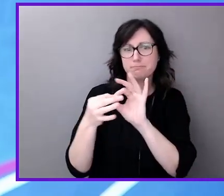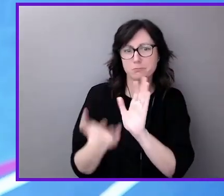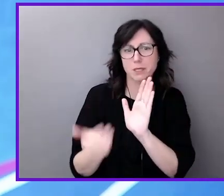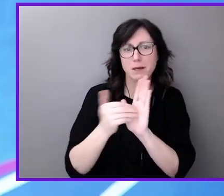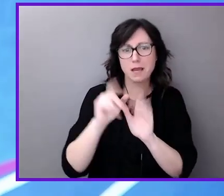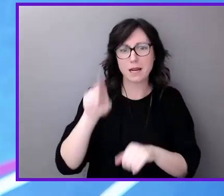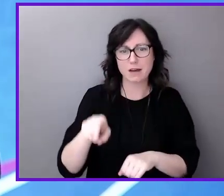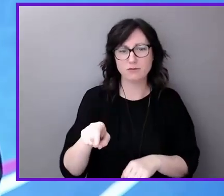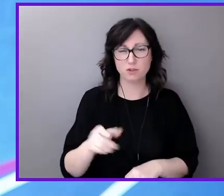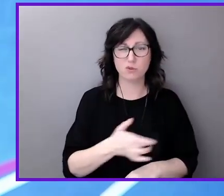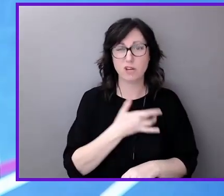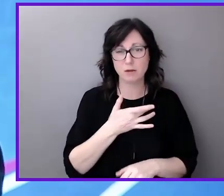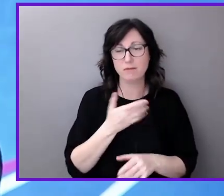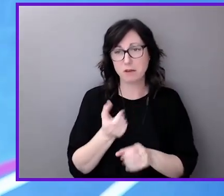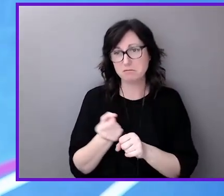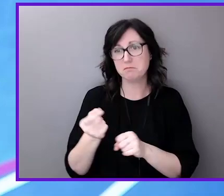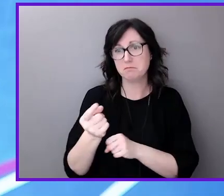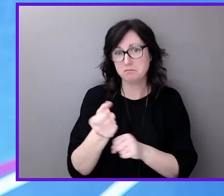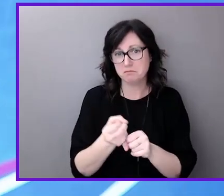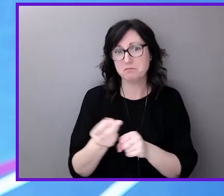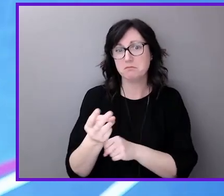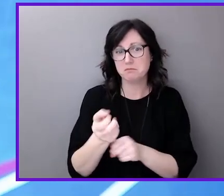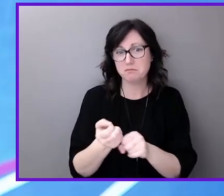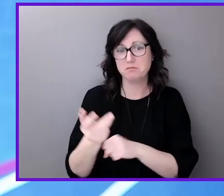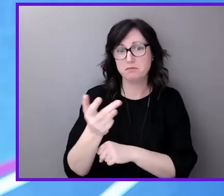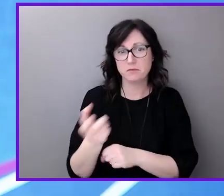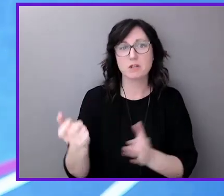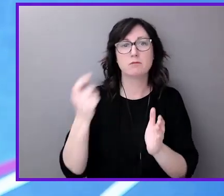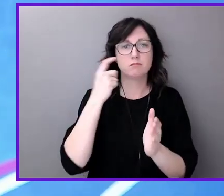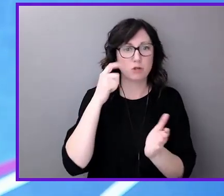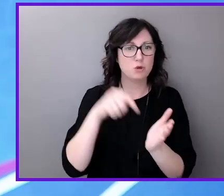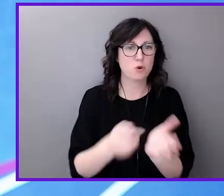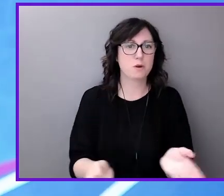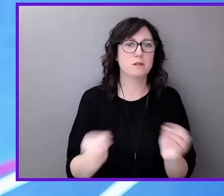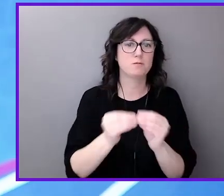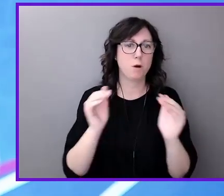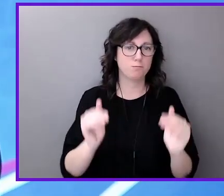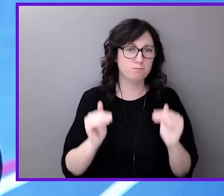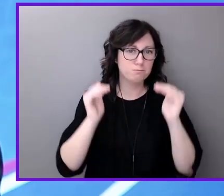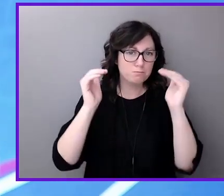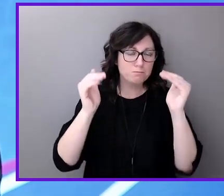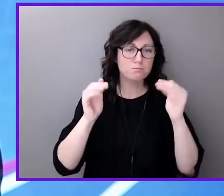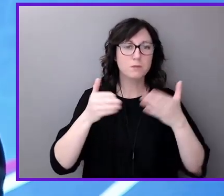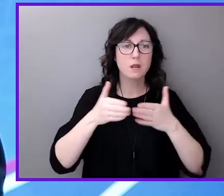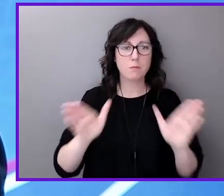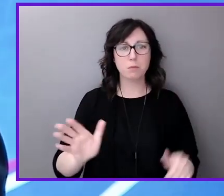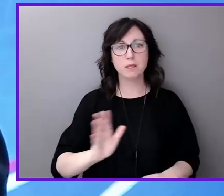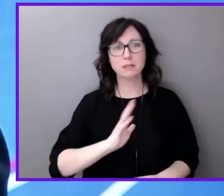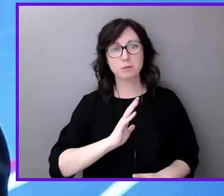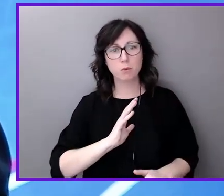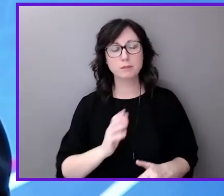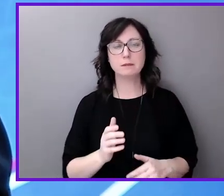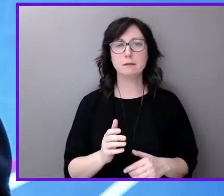we may see a surge in public diplomacy, including in cultural diplomacy.